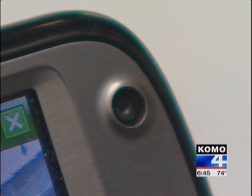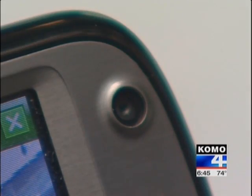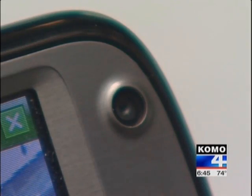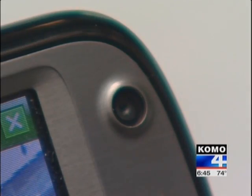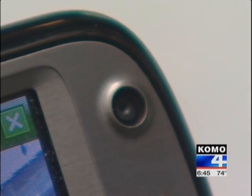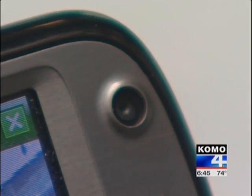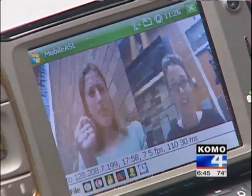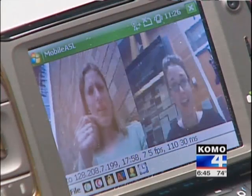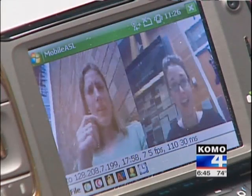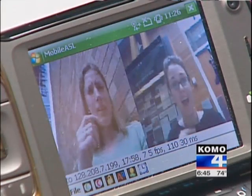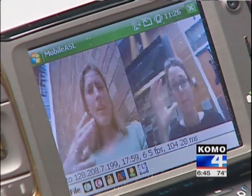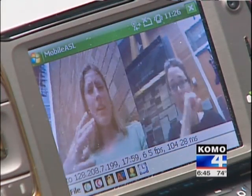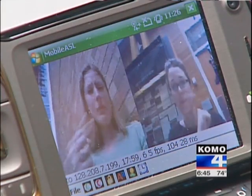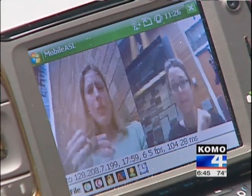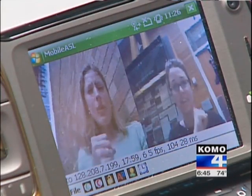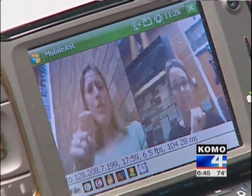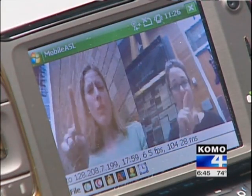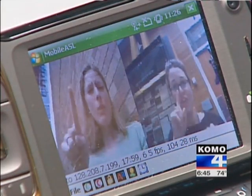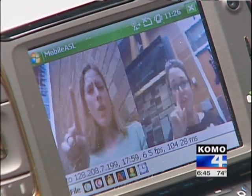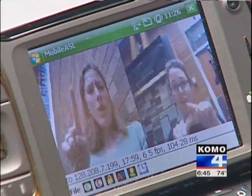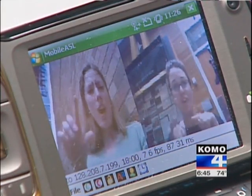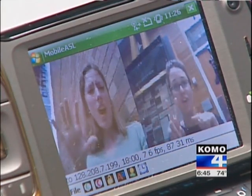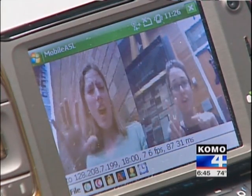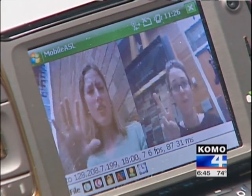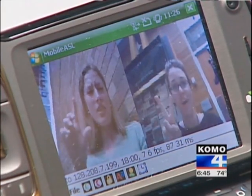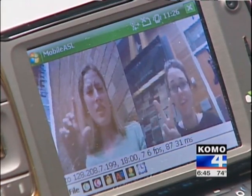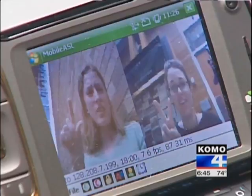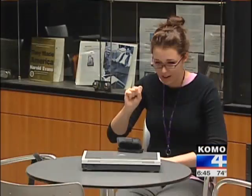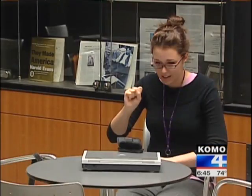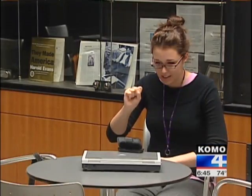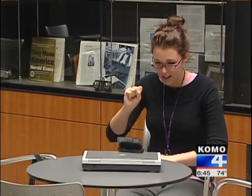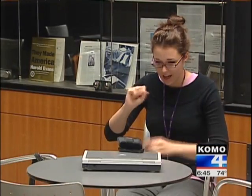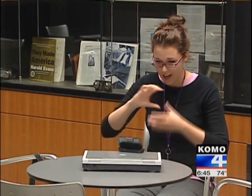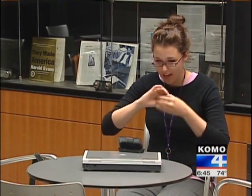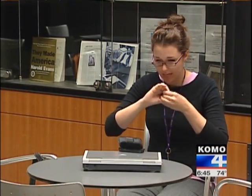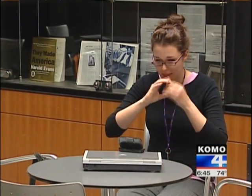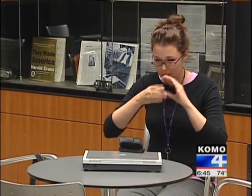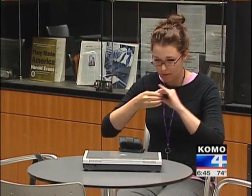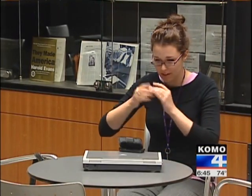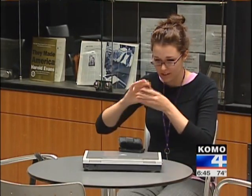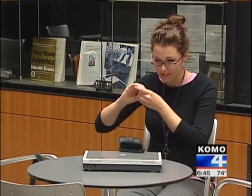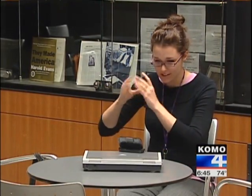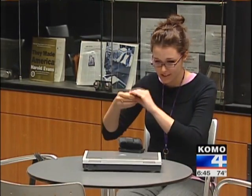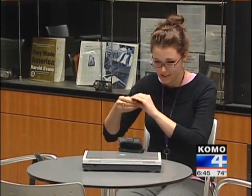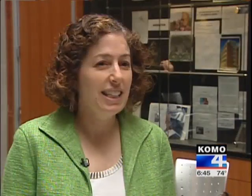[Reporter] It's a two-way video phone, already available in Japan and parts of Europe. Now the UW is developing one.